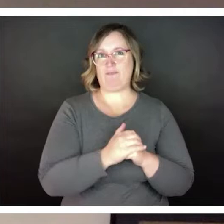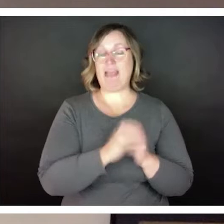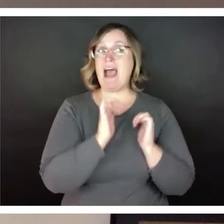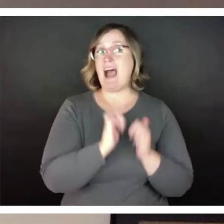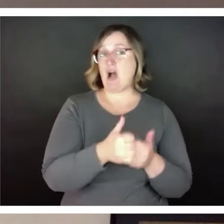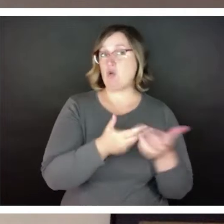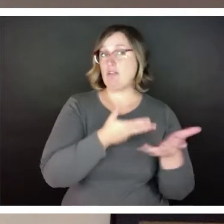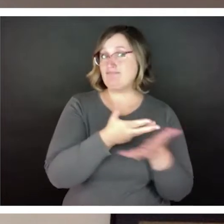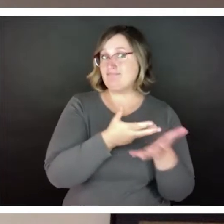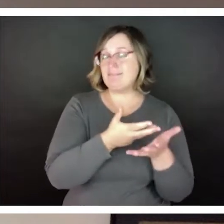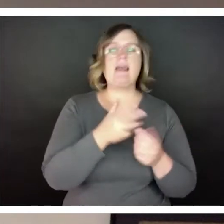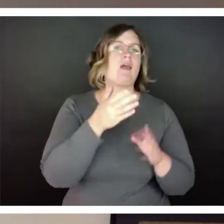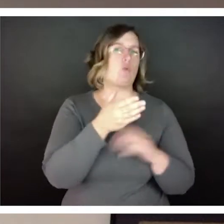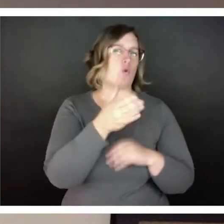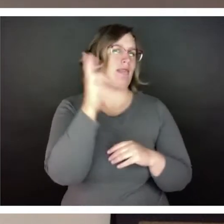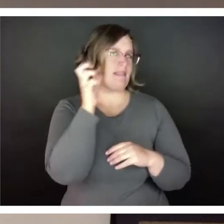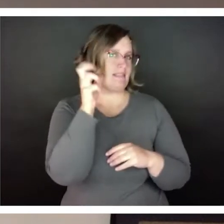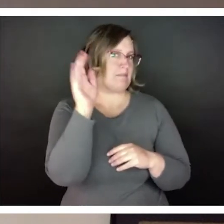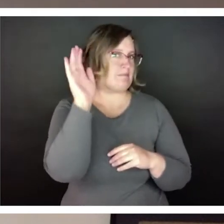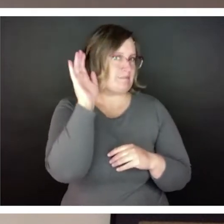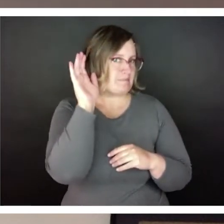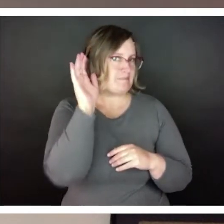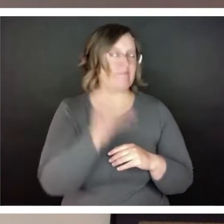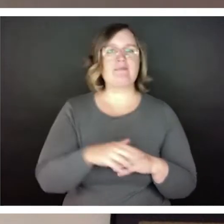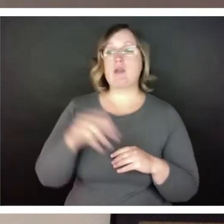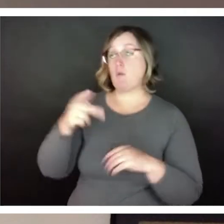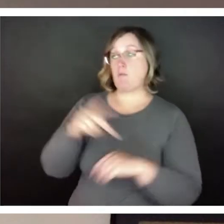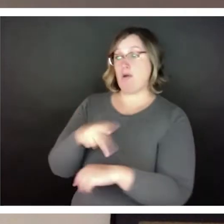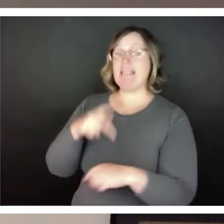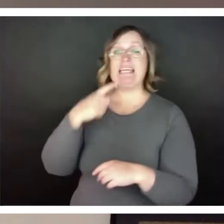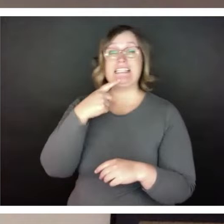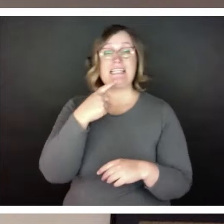Poet Susan Stewart has said "Hearing is how we touch at a distance."